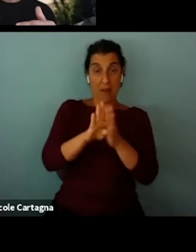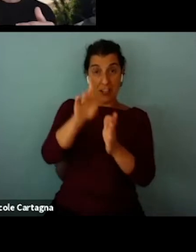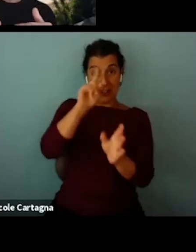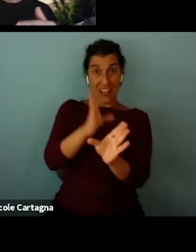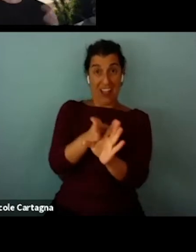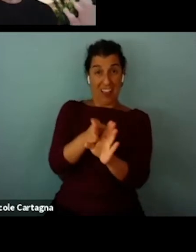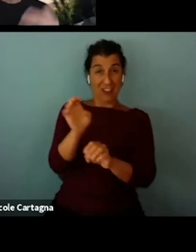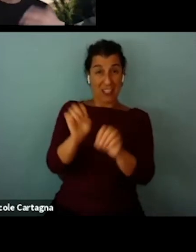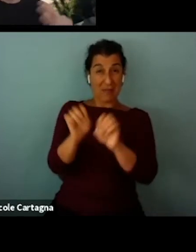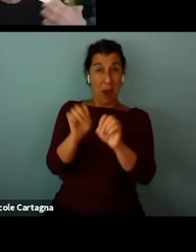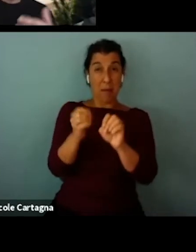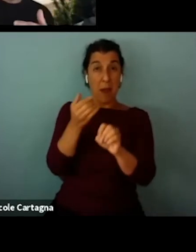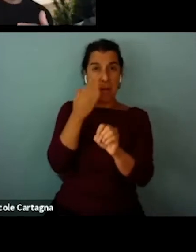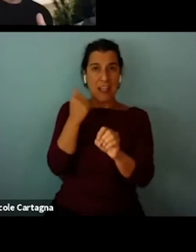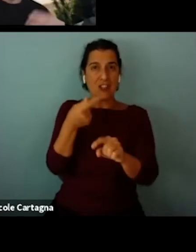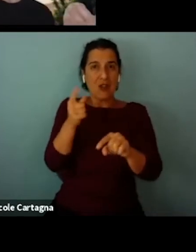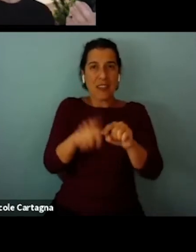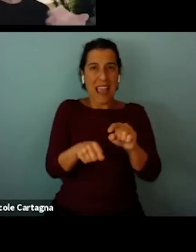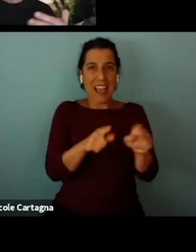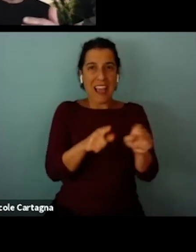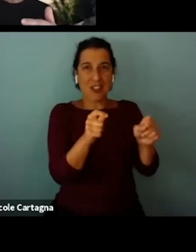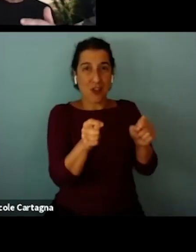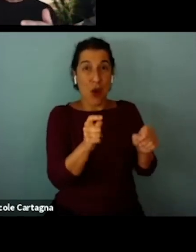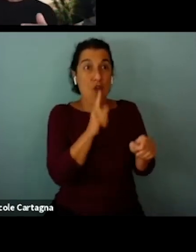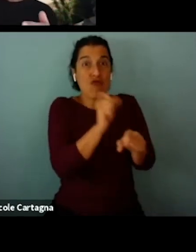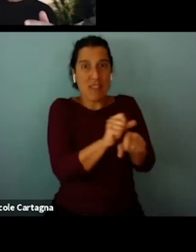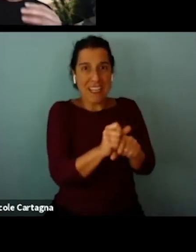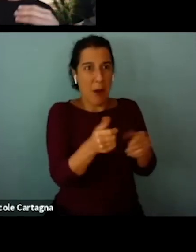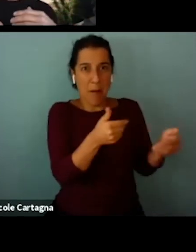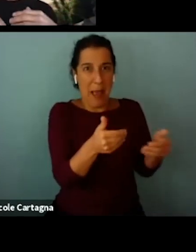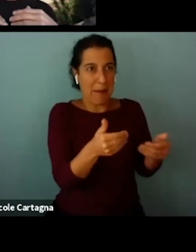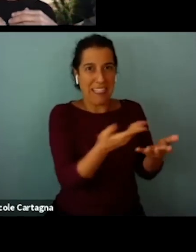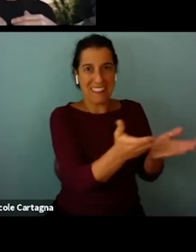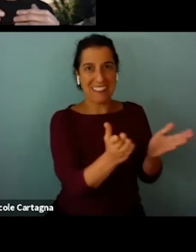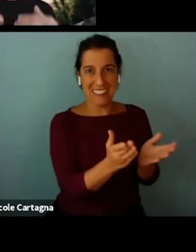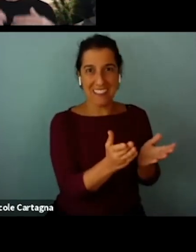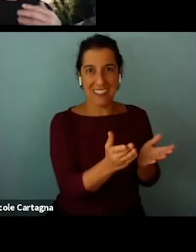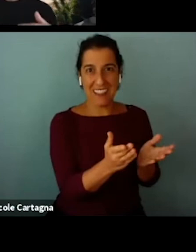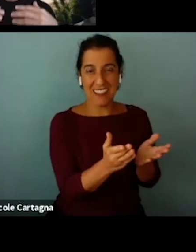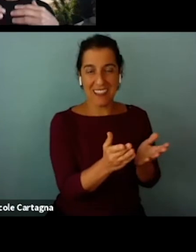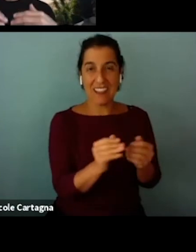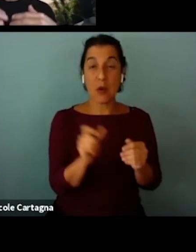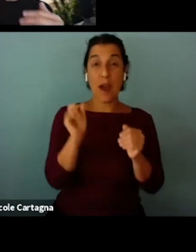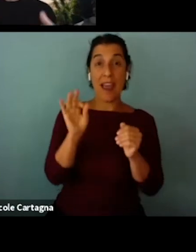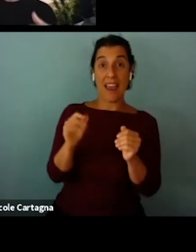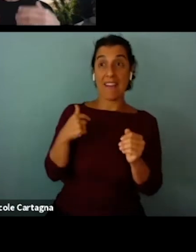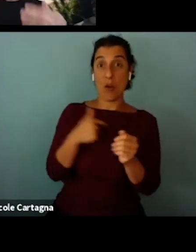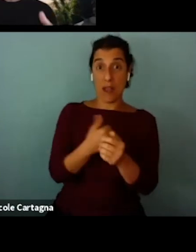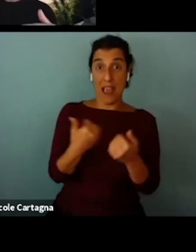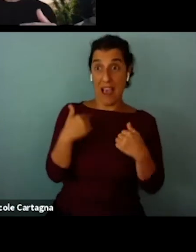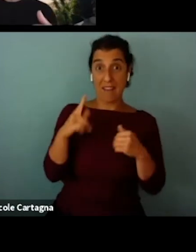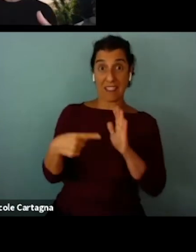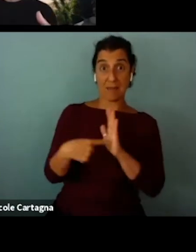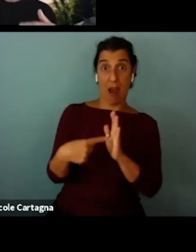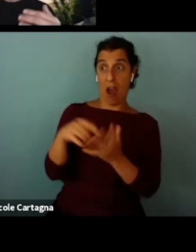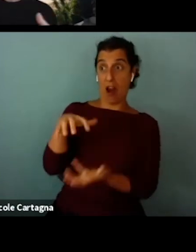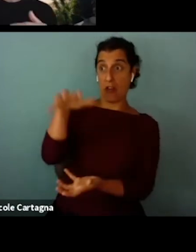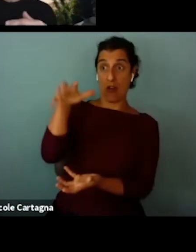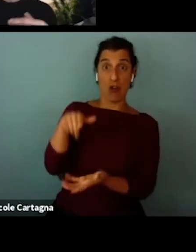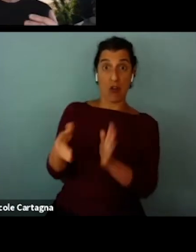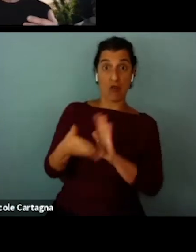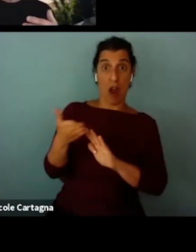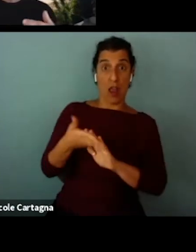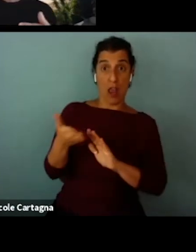because you can't control real babies so if we have this model running and we're able to get